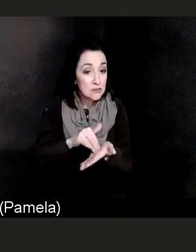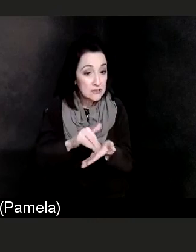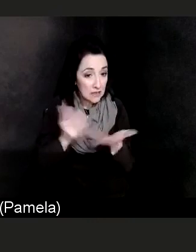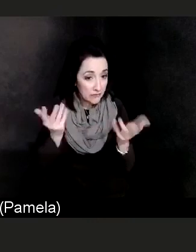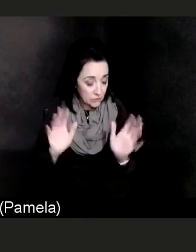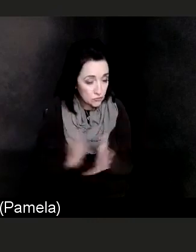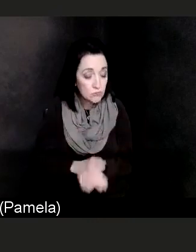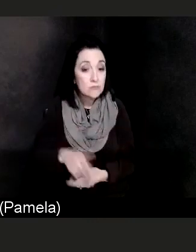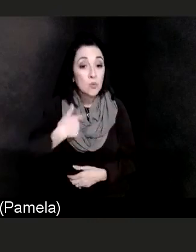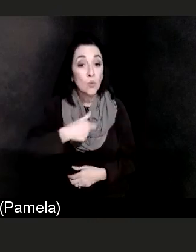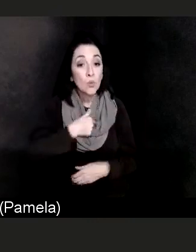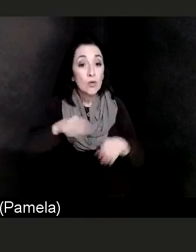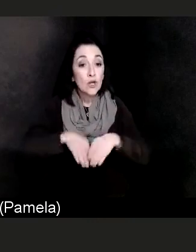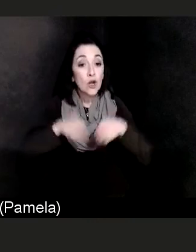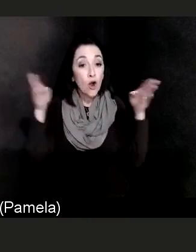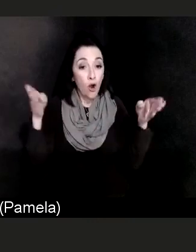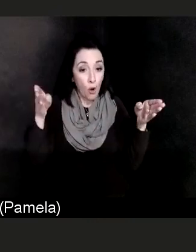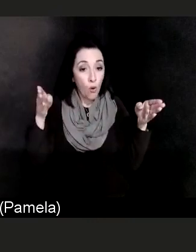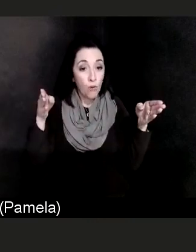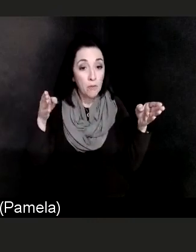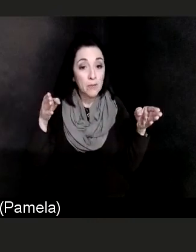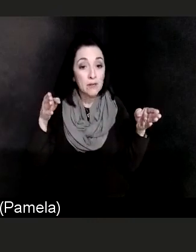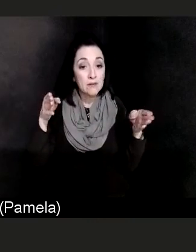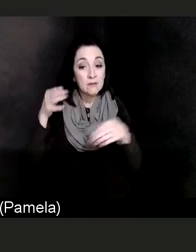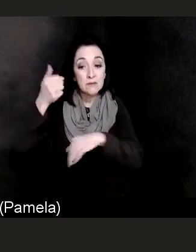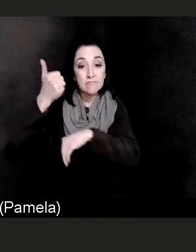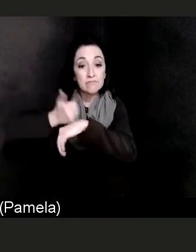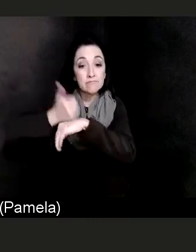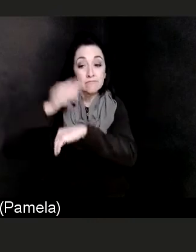both in South Coastal area of this County.